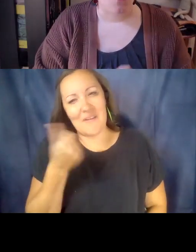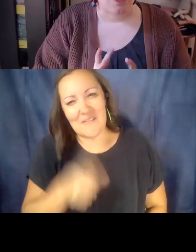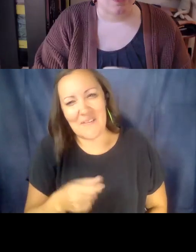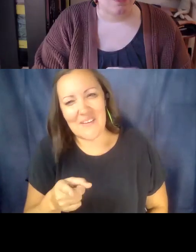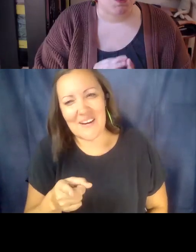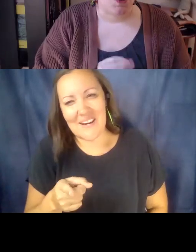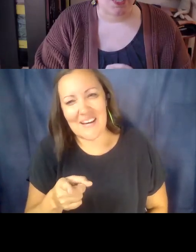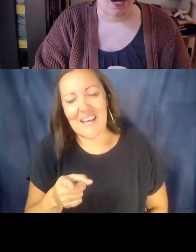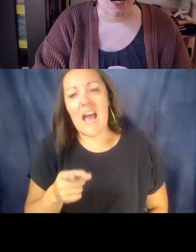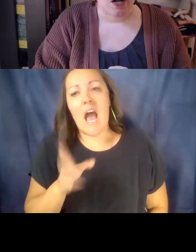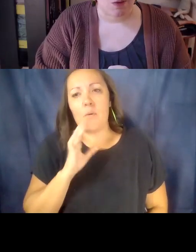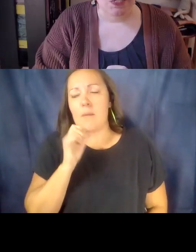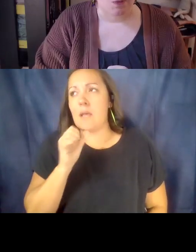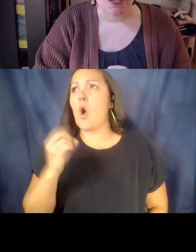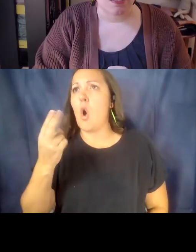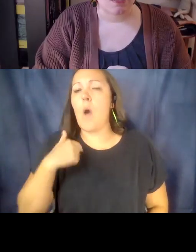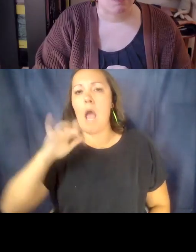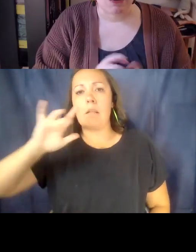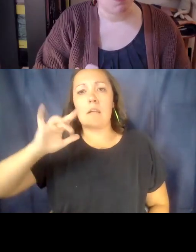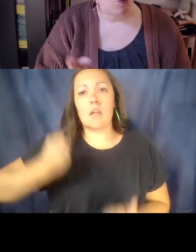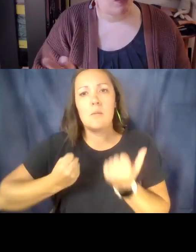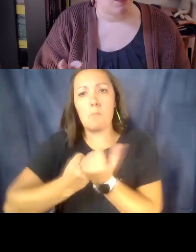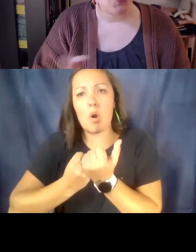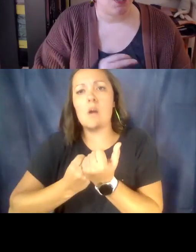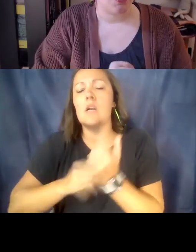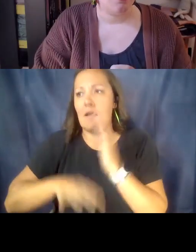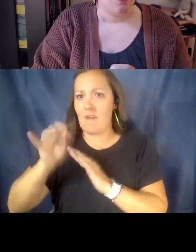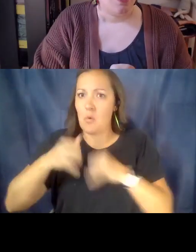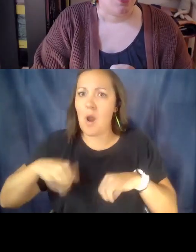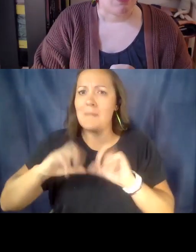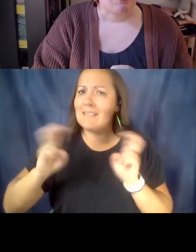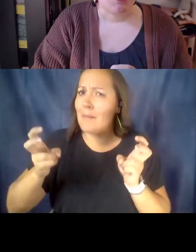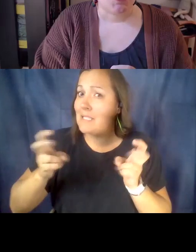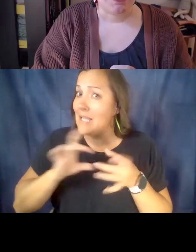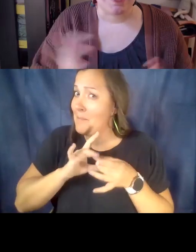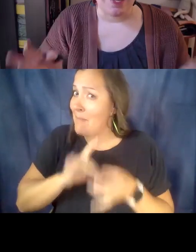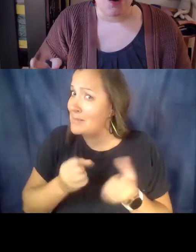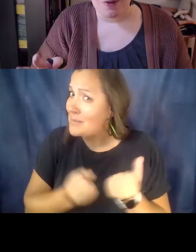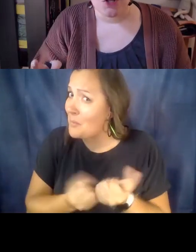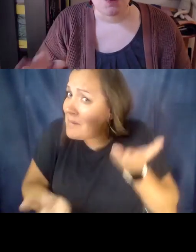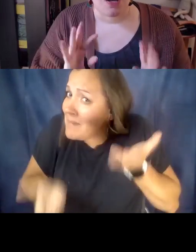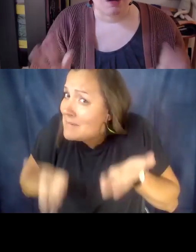in support and have topics about support, and I might be like, I don't know what page I am on?